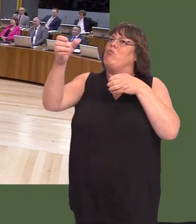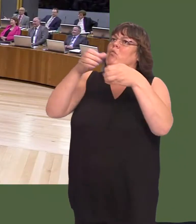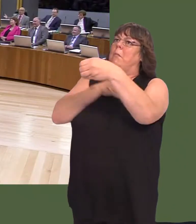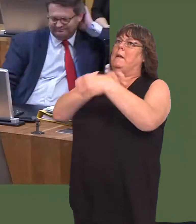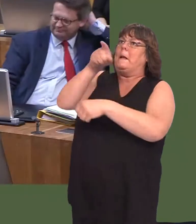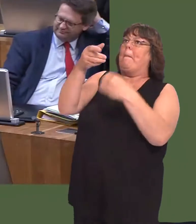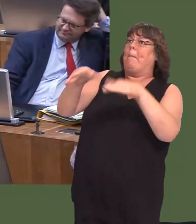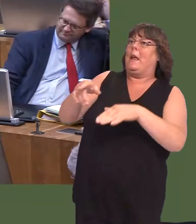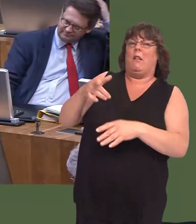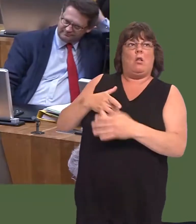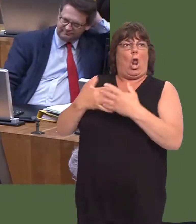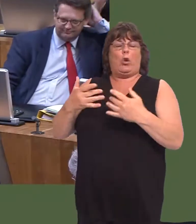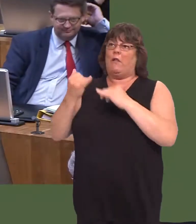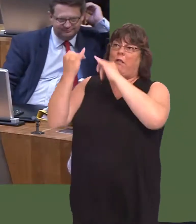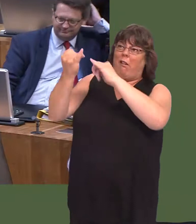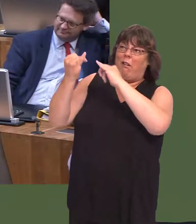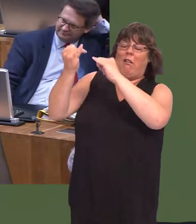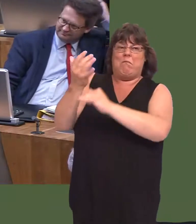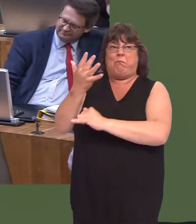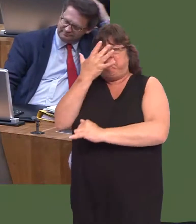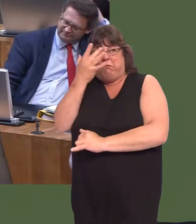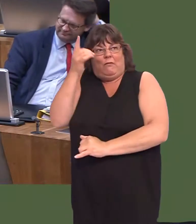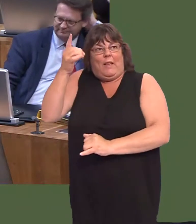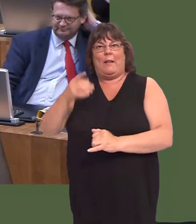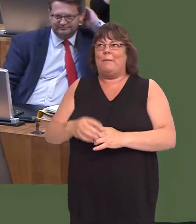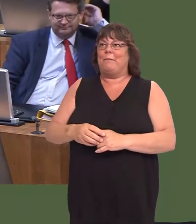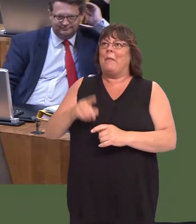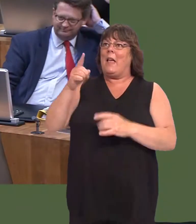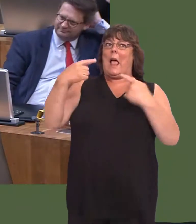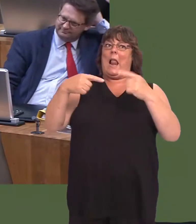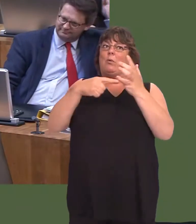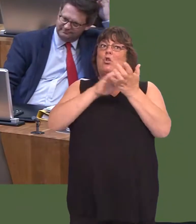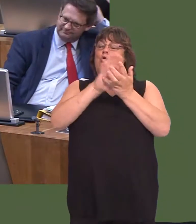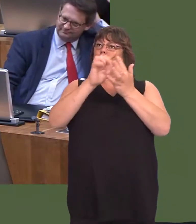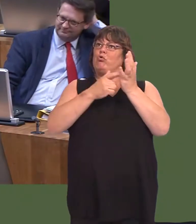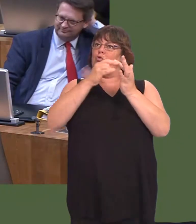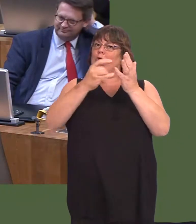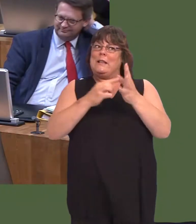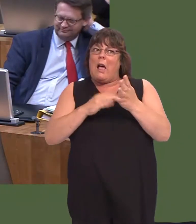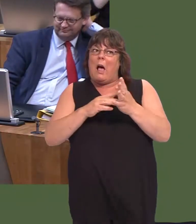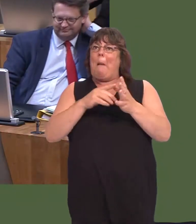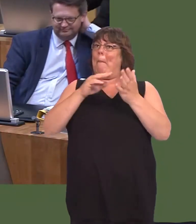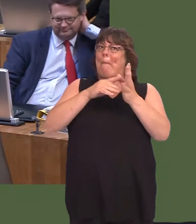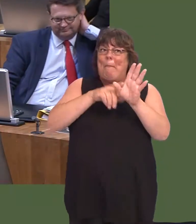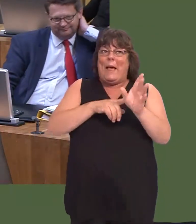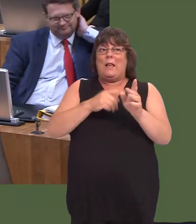How much humiliation can one man take? He actually allowed himself to be trampled over by Theresa May, who came to the Welsh